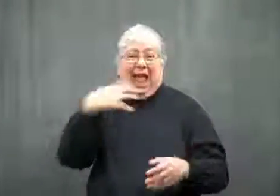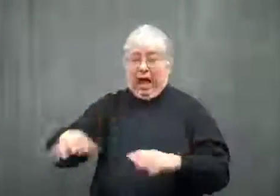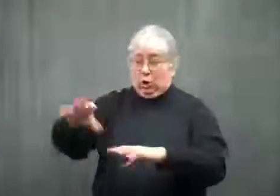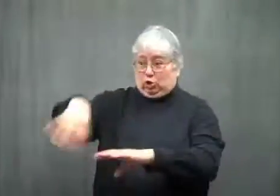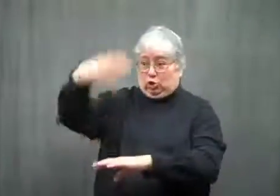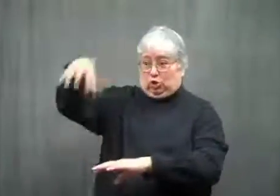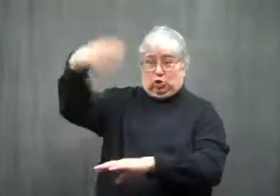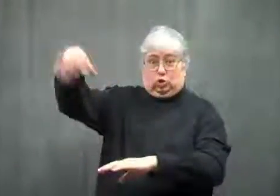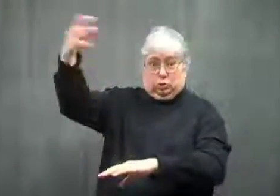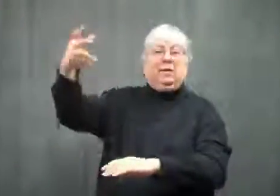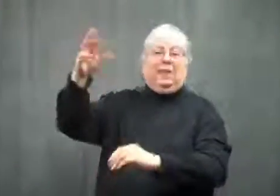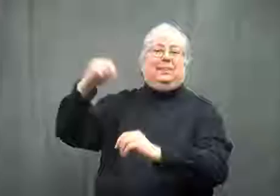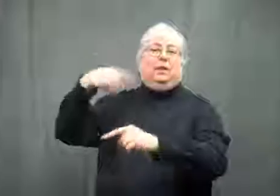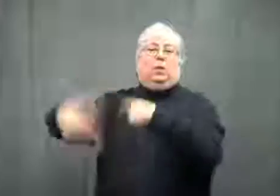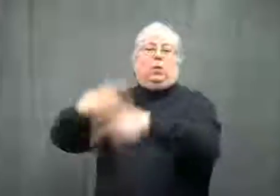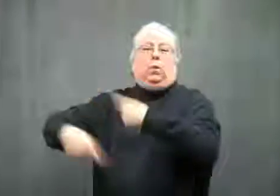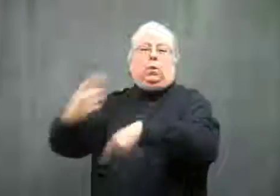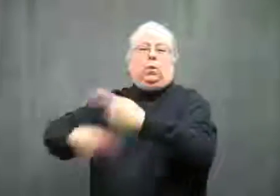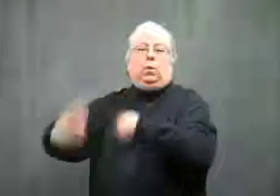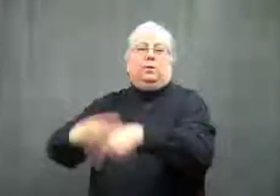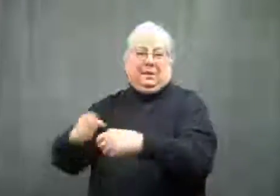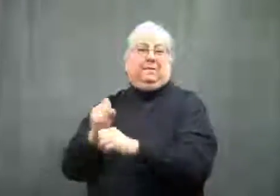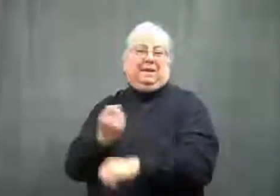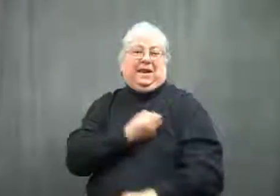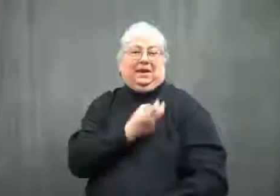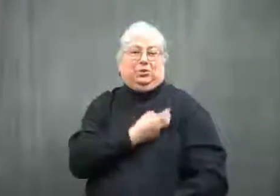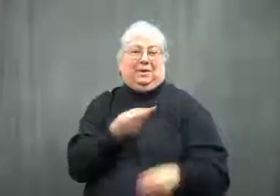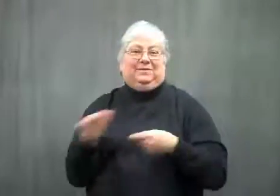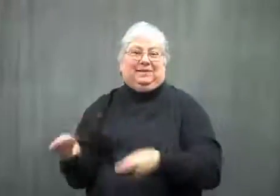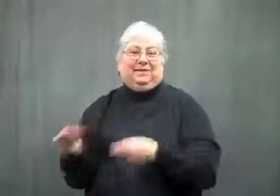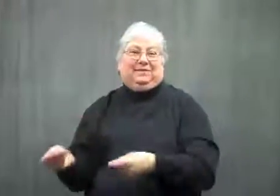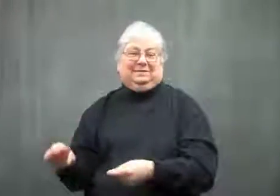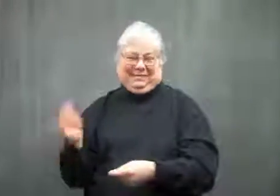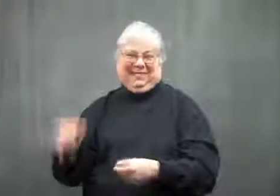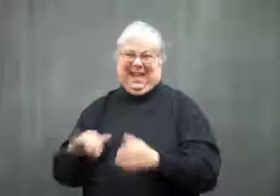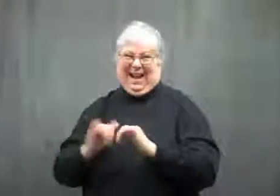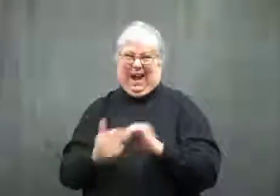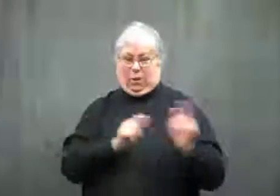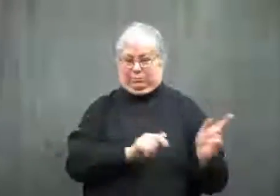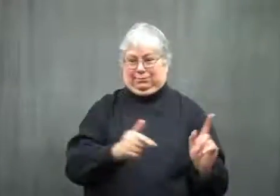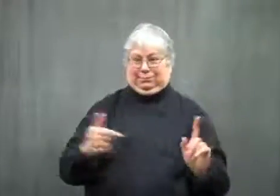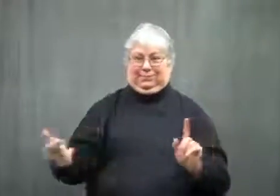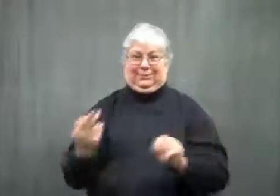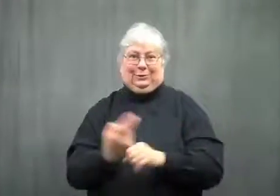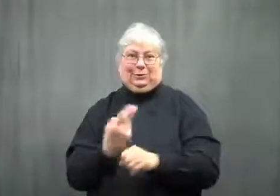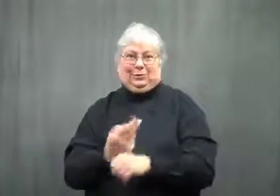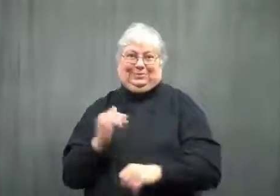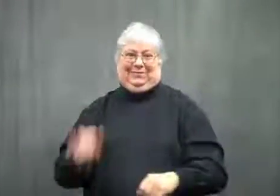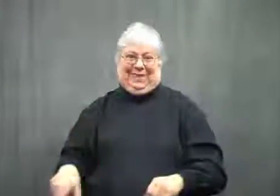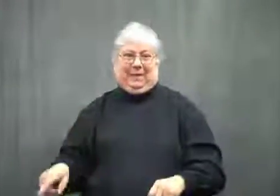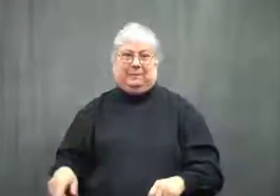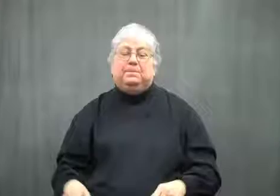The hot water generates steam, which turns the turbine, and generates electricity. That's how it all works.